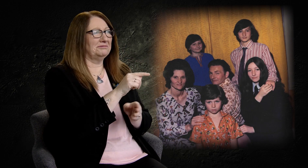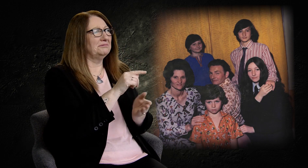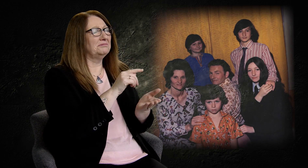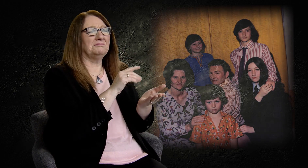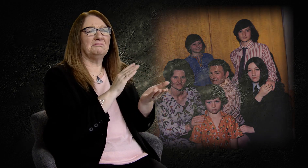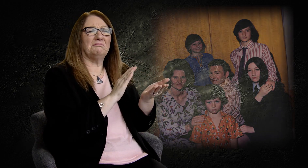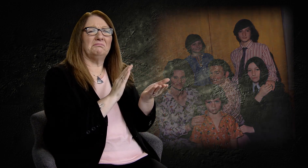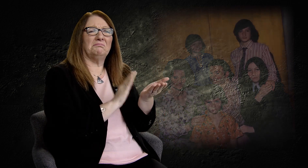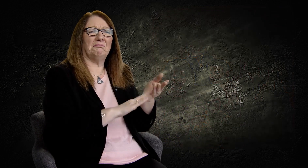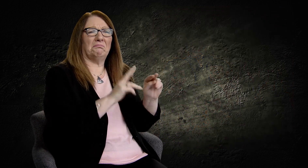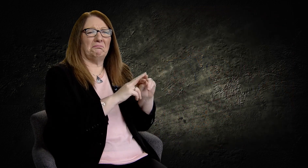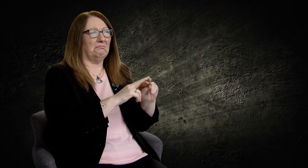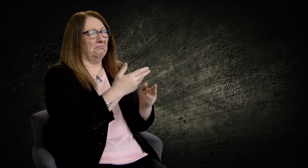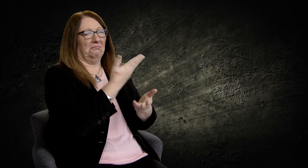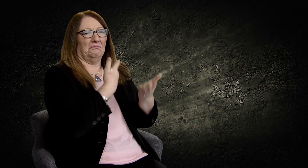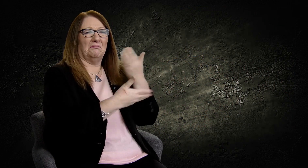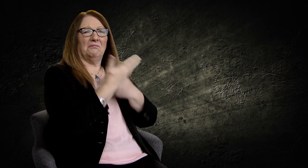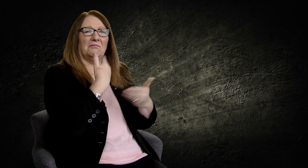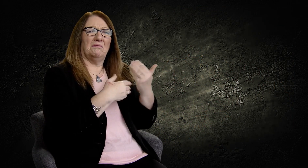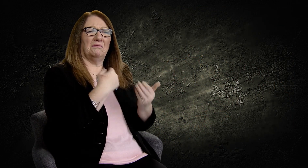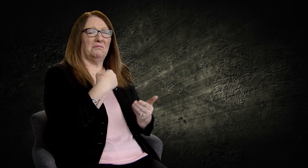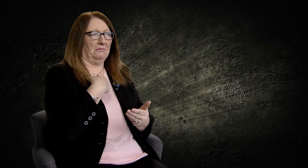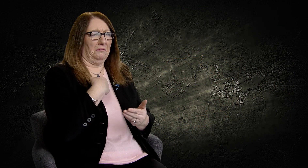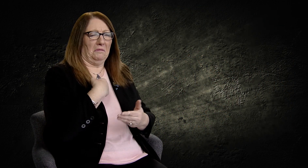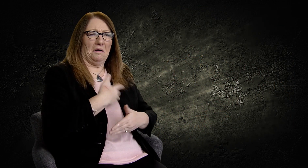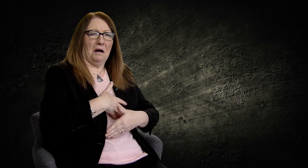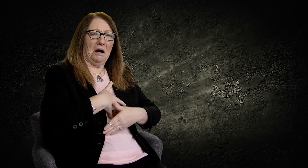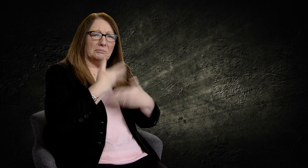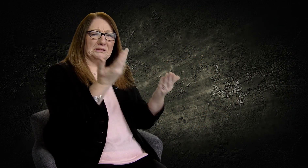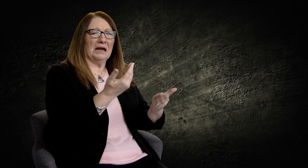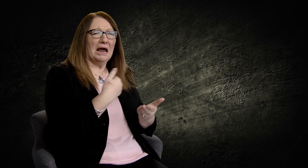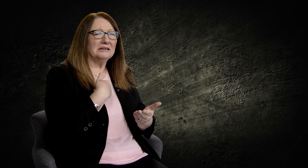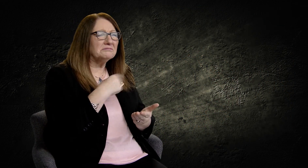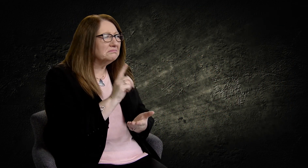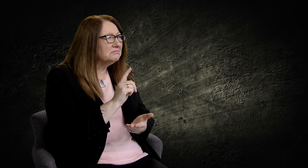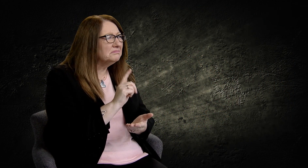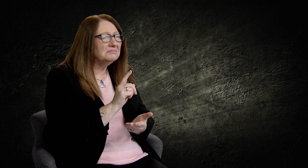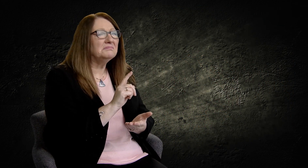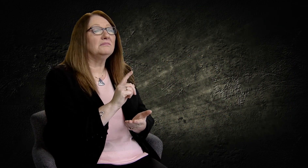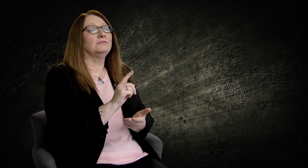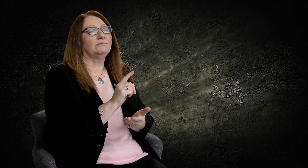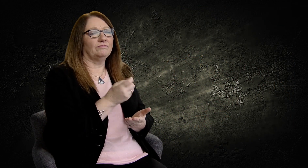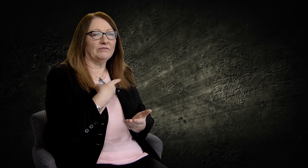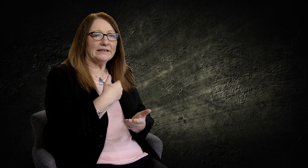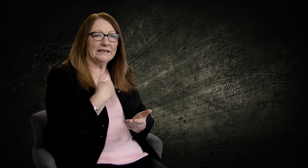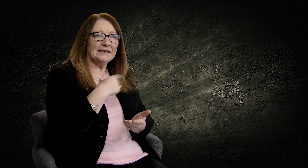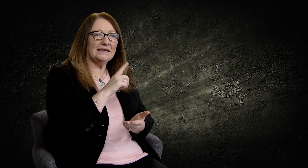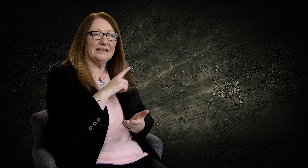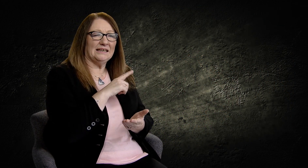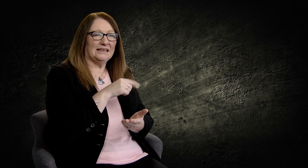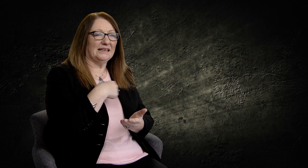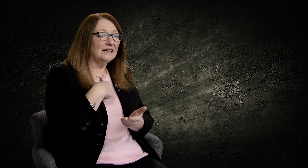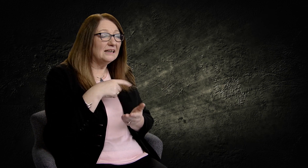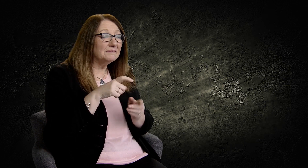I remember my parents telling me I was really upset because, of course, I didn't want another brother.